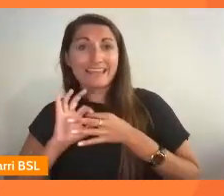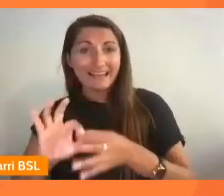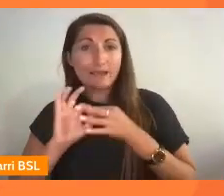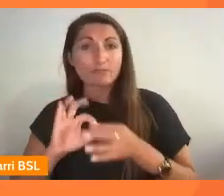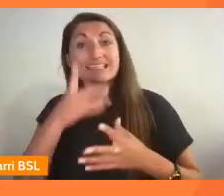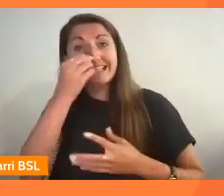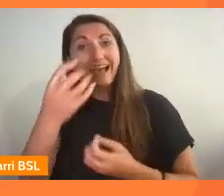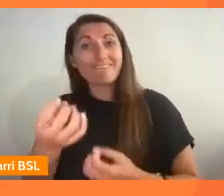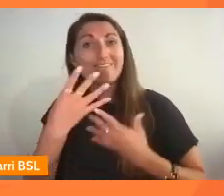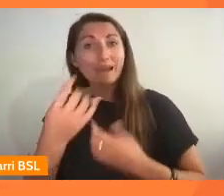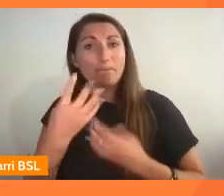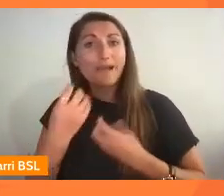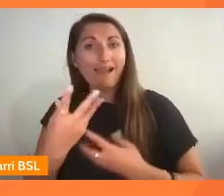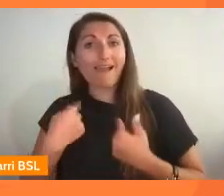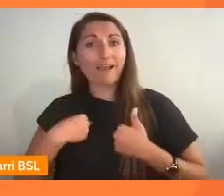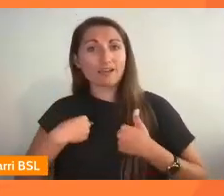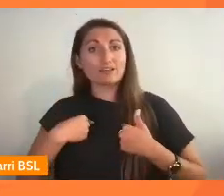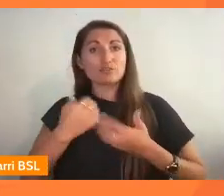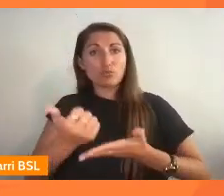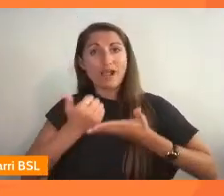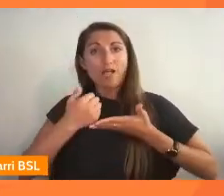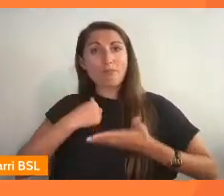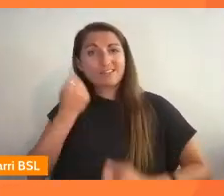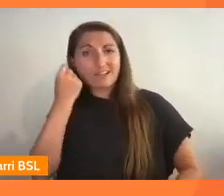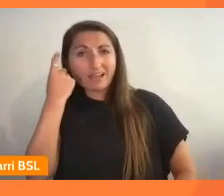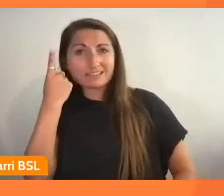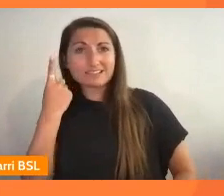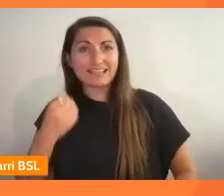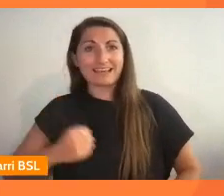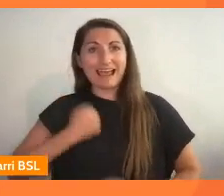exactly where we need to be as an organisation.